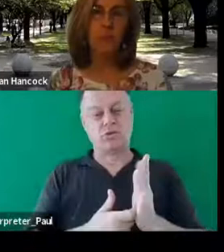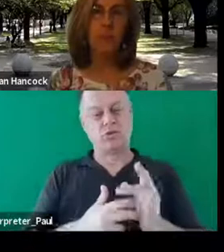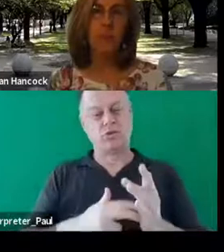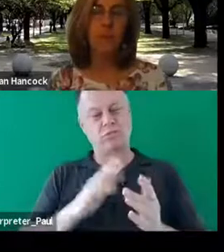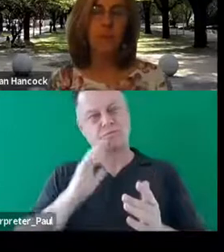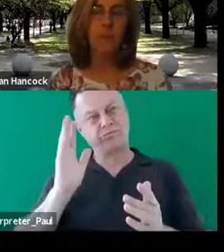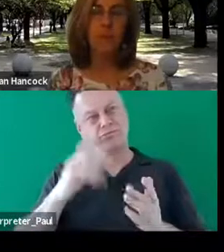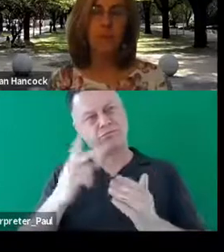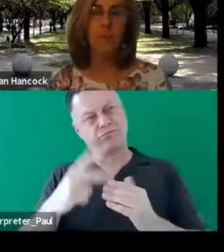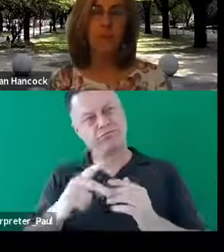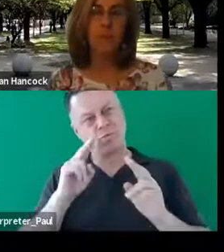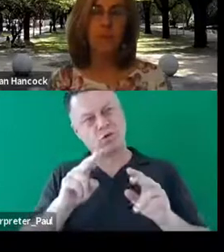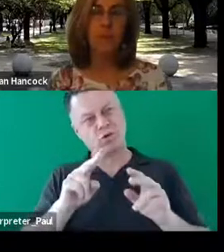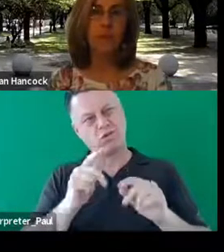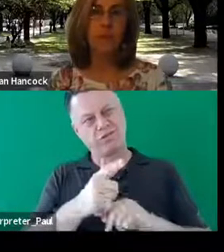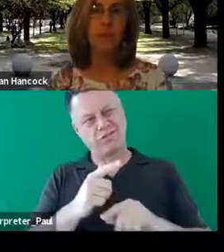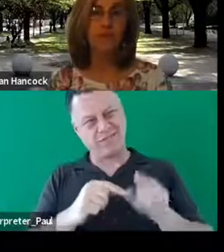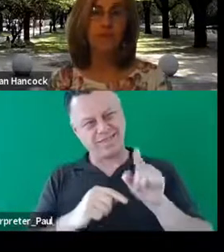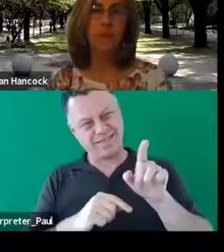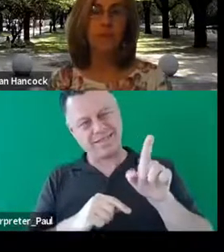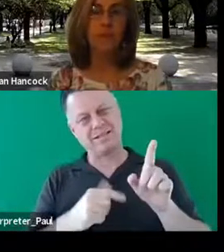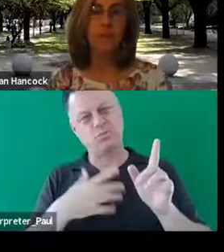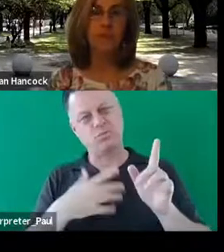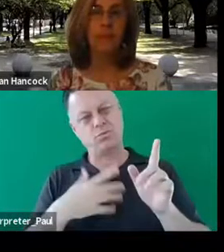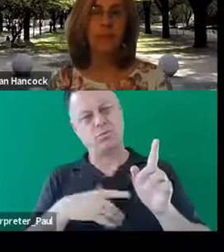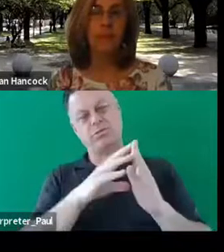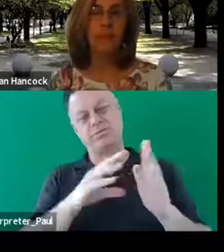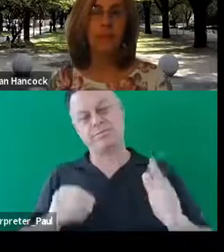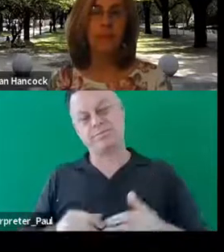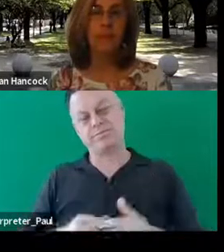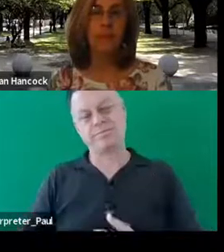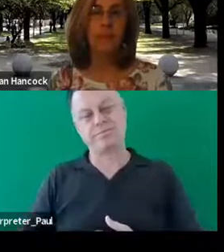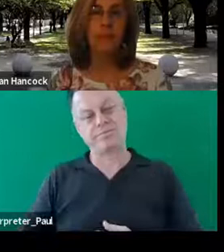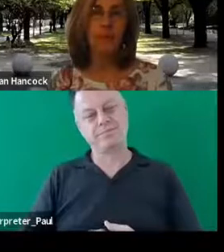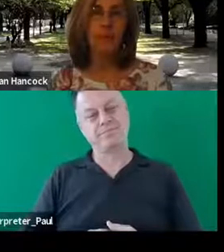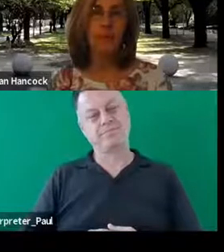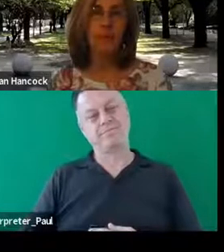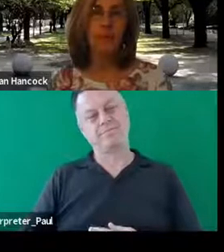that’s it, that’s what we need, but it was also quite late in the year that we